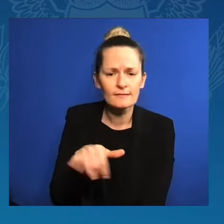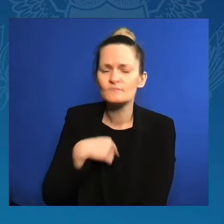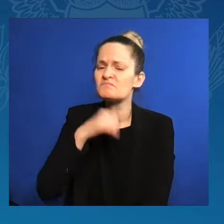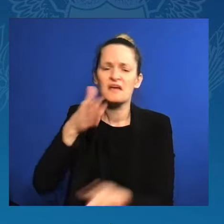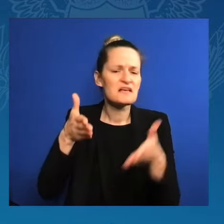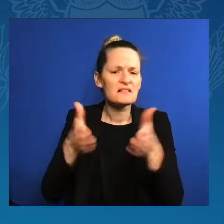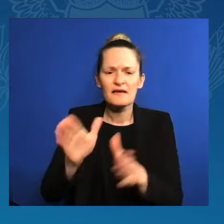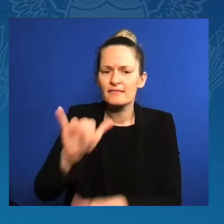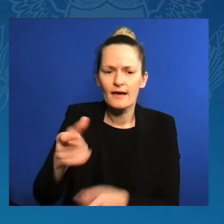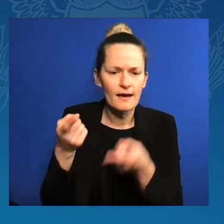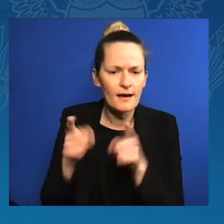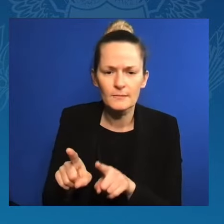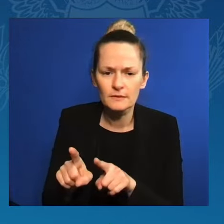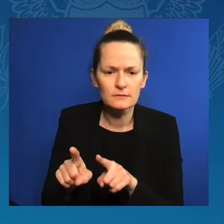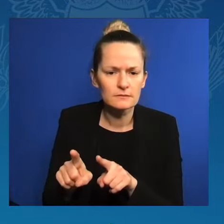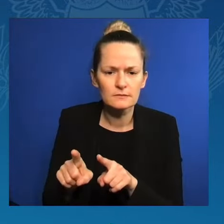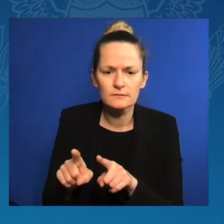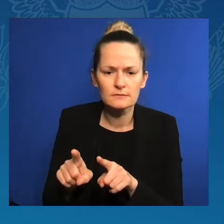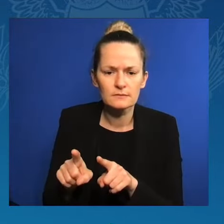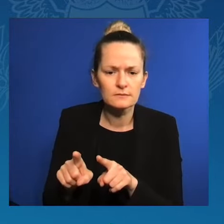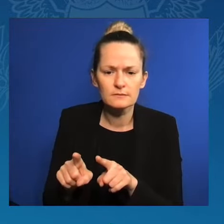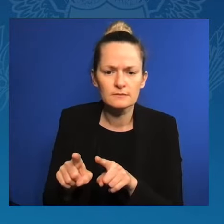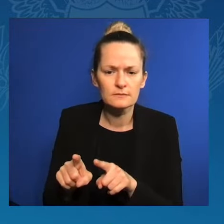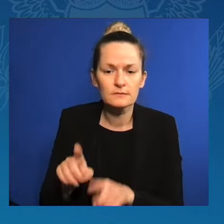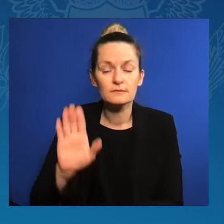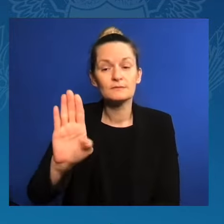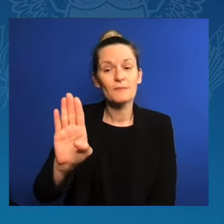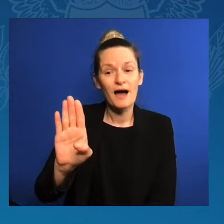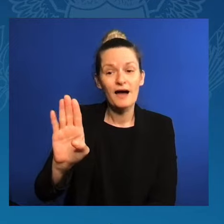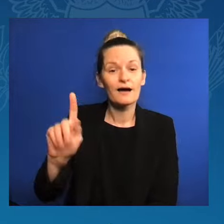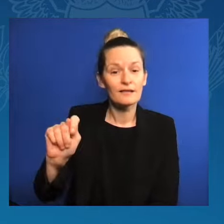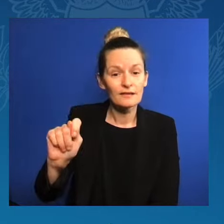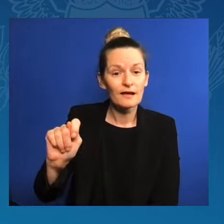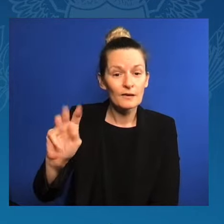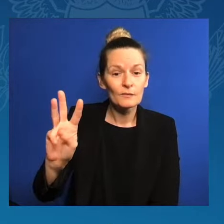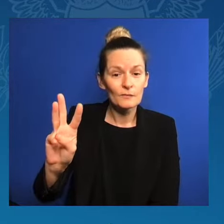And, by the way, the majority of Americans are with us.